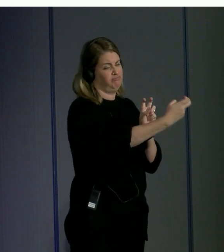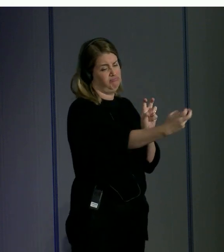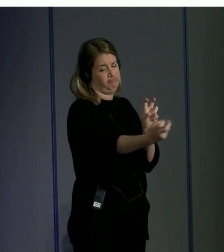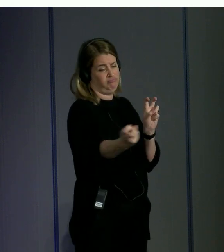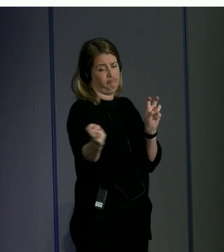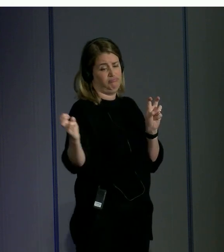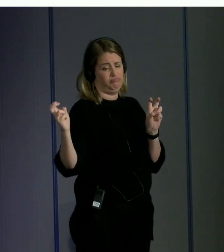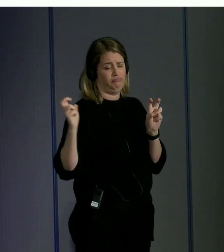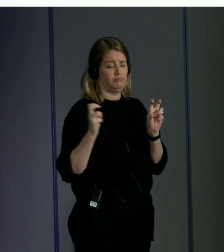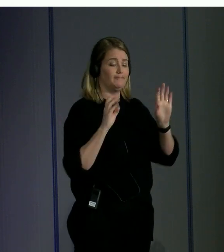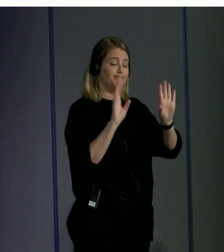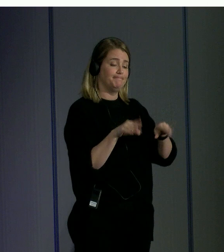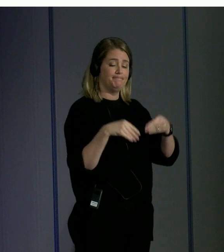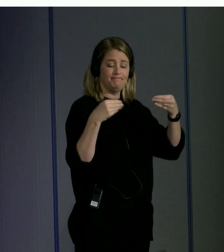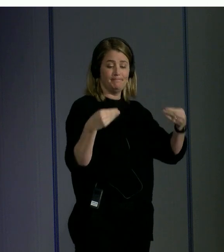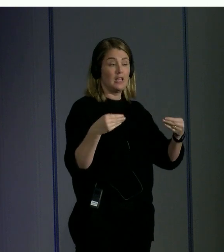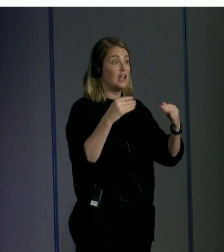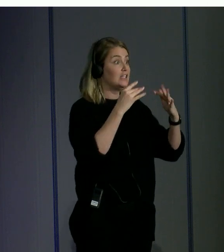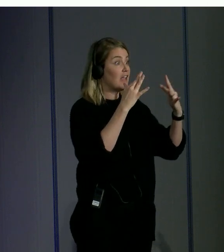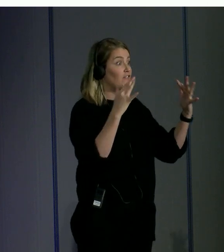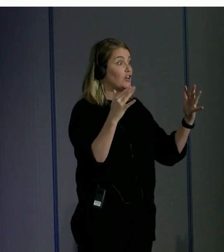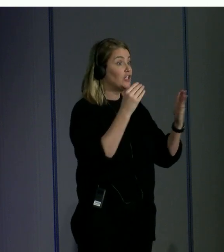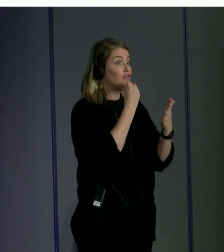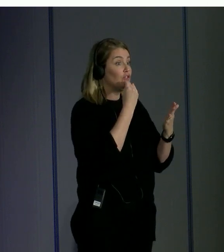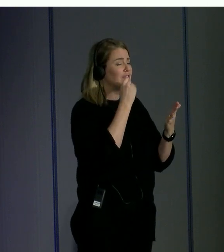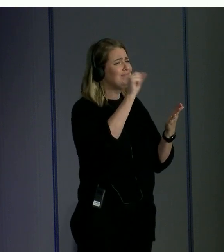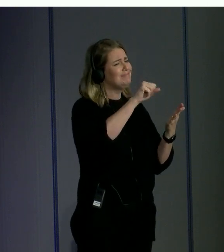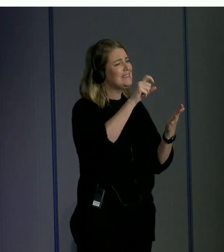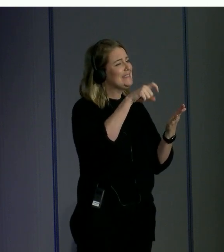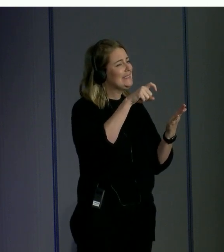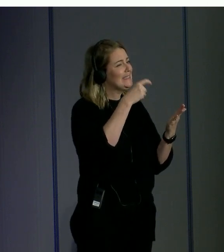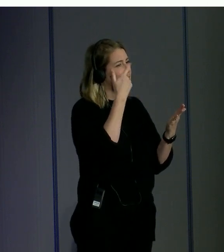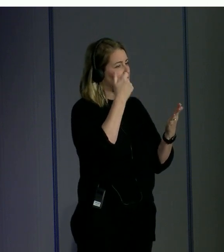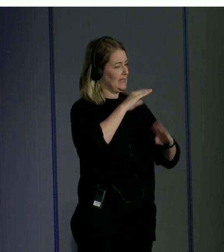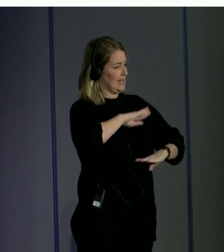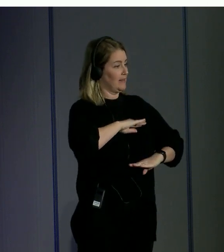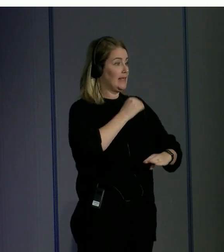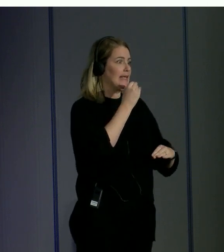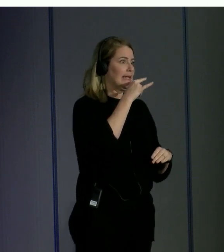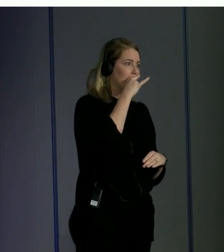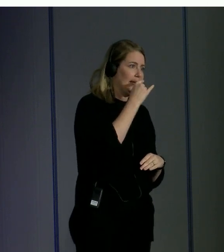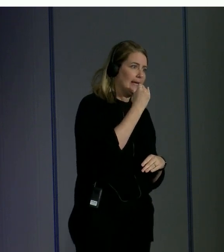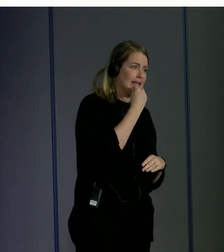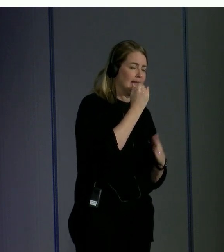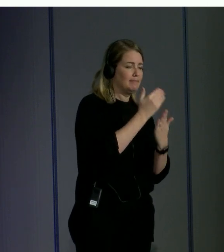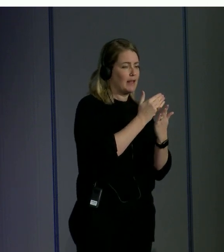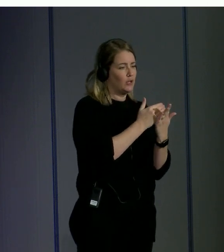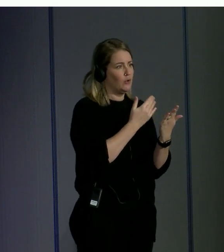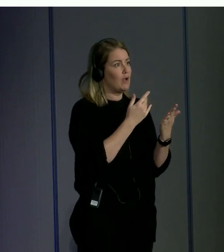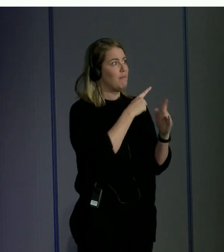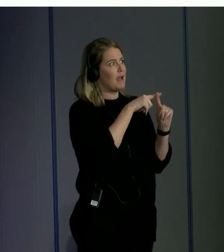And they need that diversity to satisfy the kid's menu and all that stuff. But they can handle it.